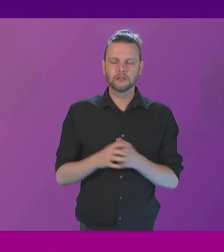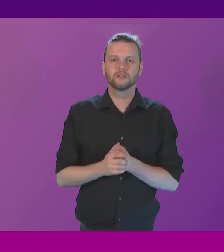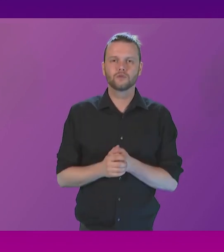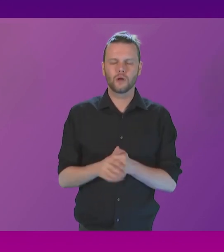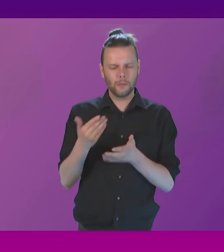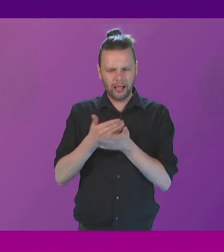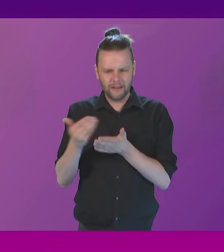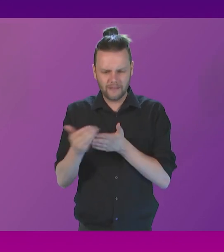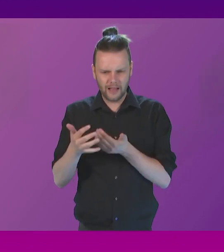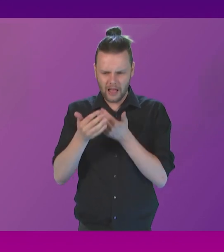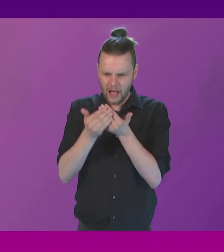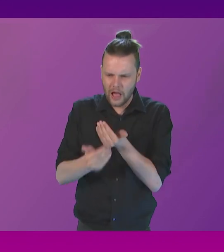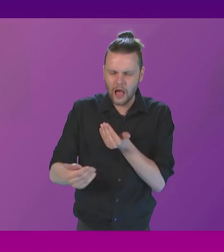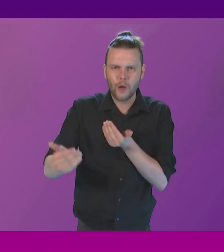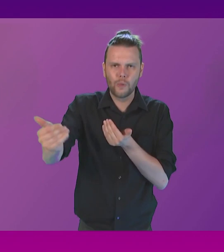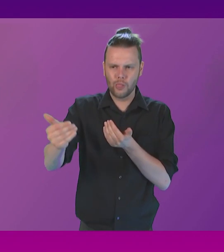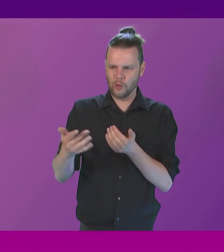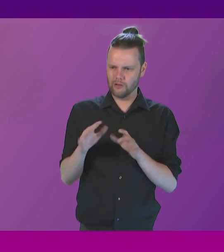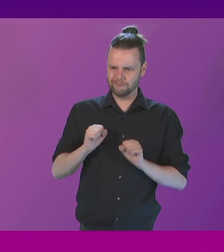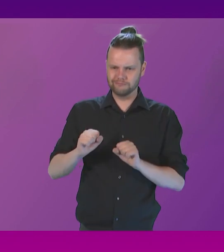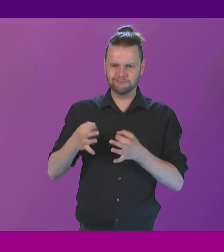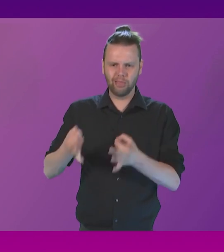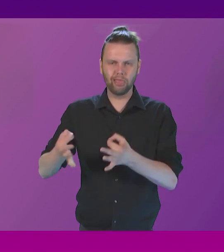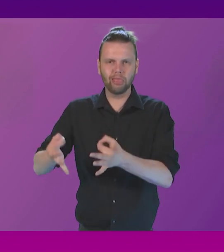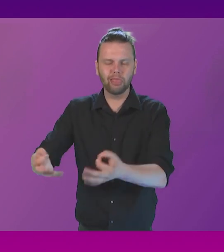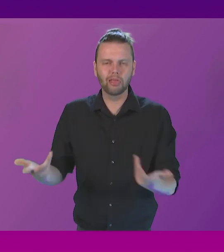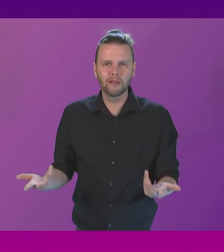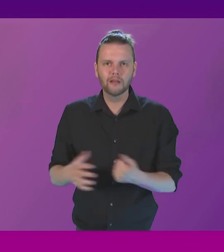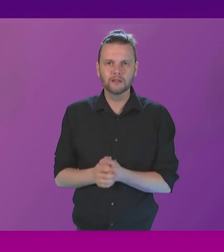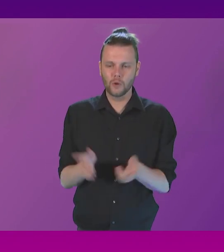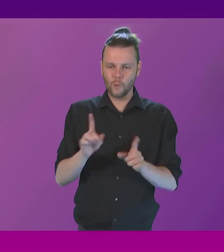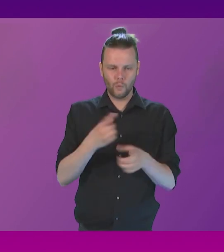how long the delay will last? What message does he have for the residents of Ellon,